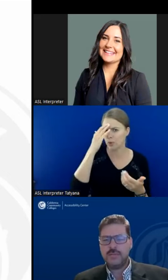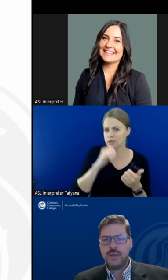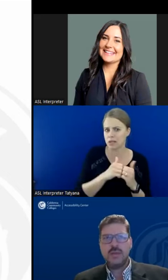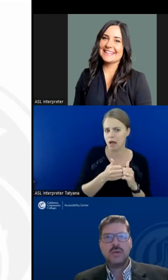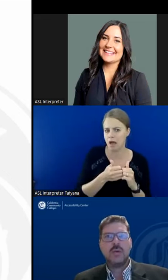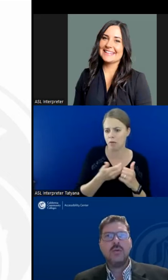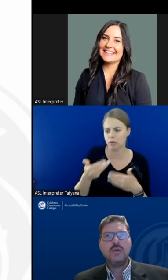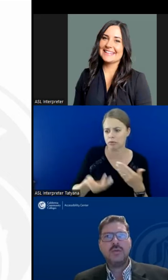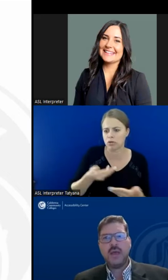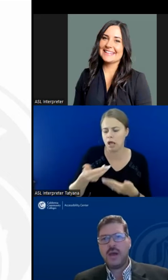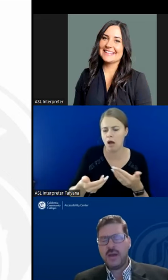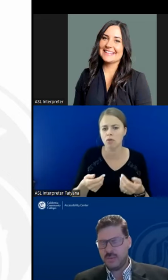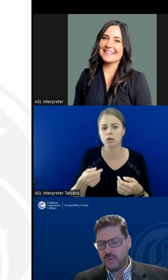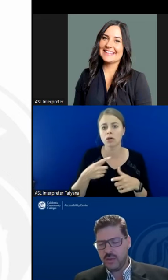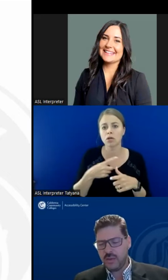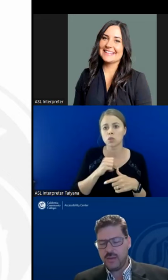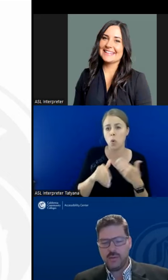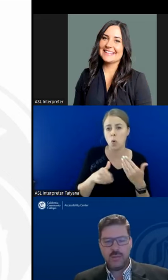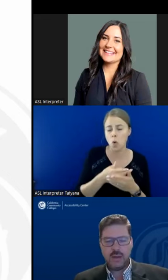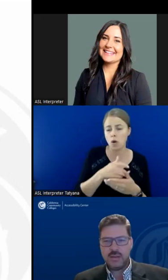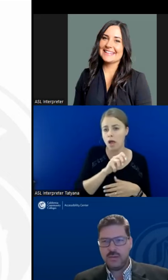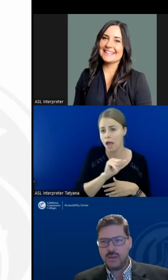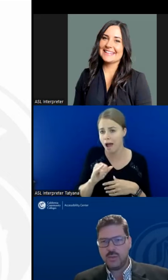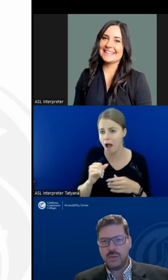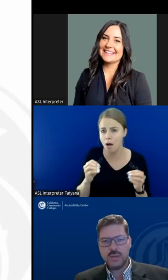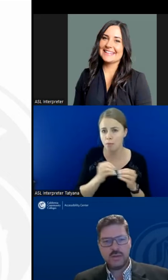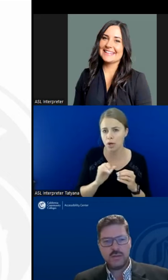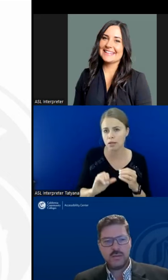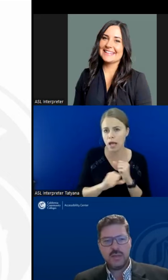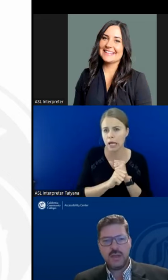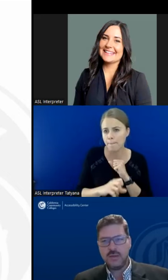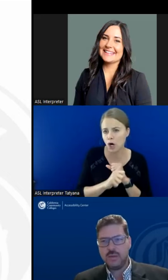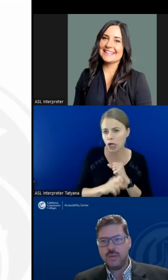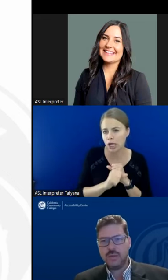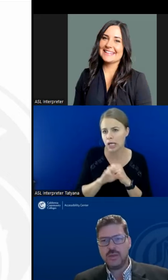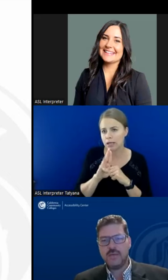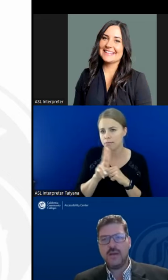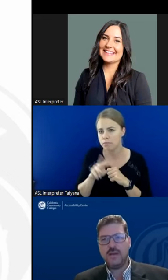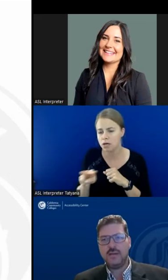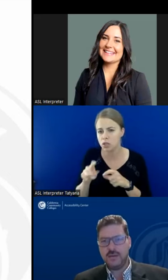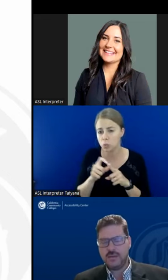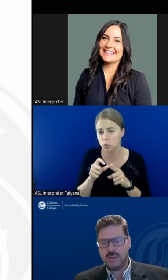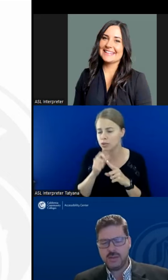So all those AI is more like, you know, marketing buzz words. They do not have any intelligence,